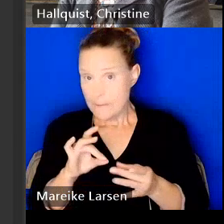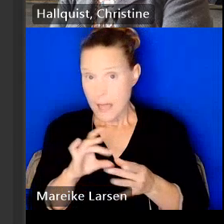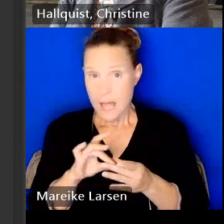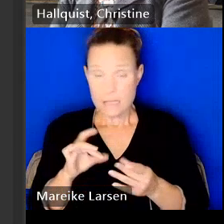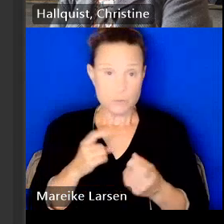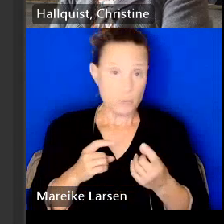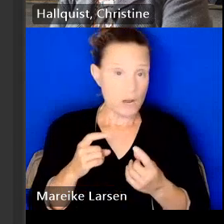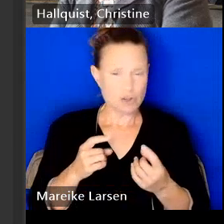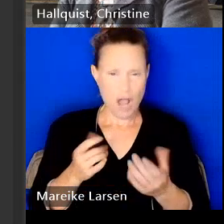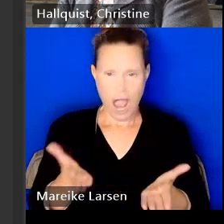And.